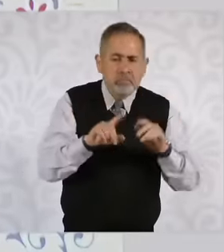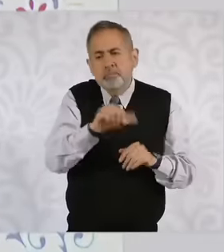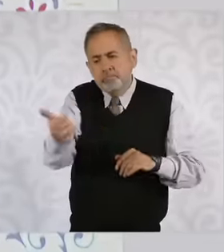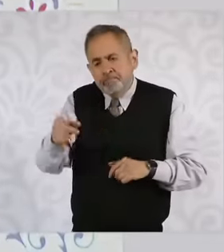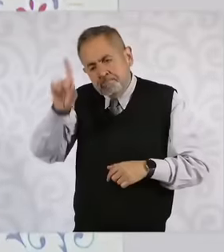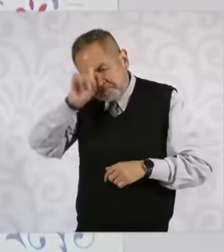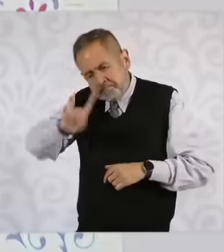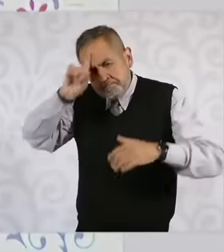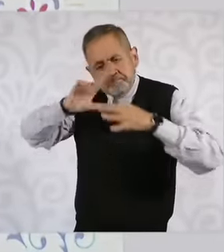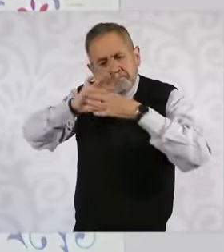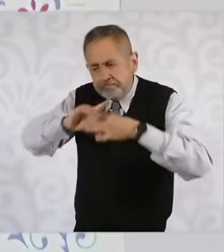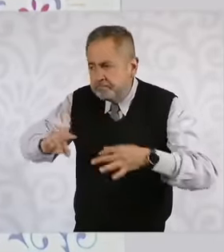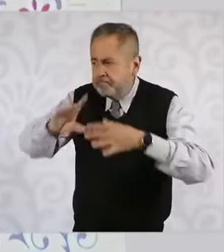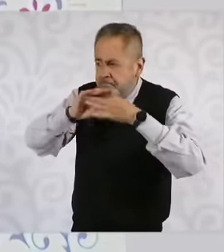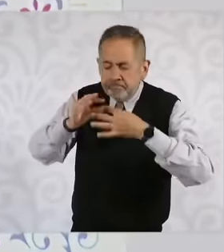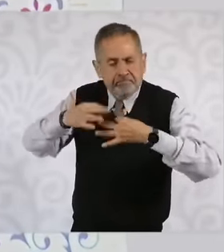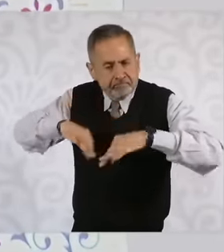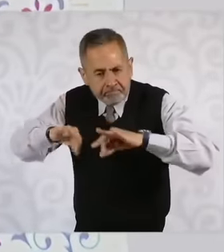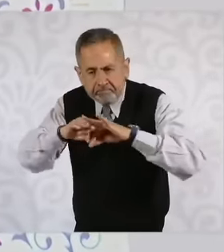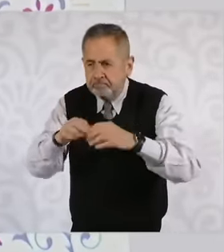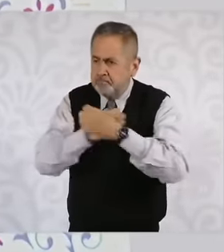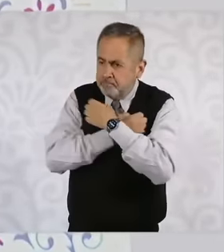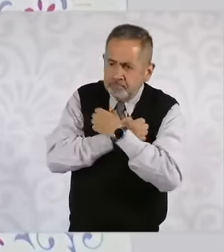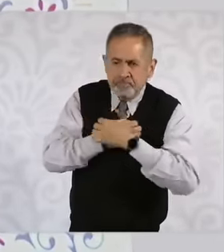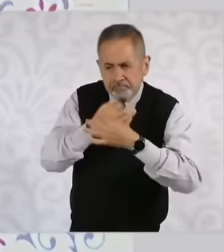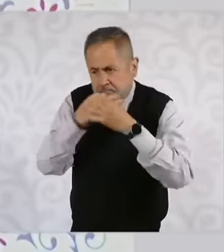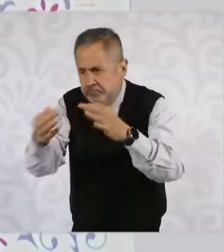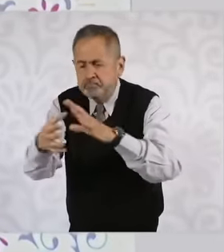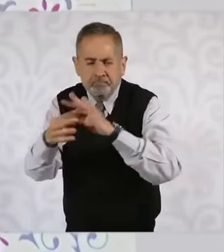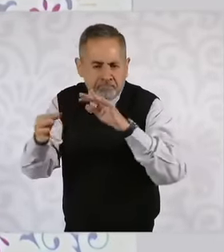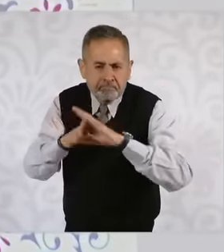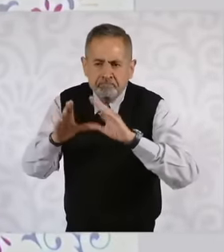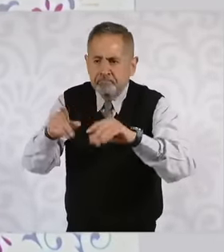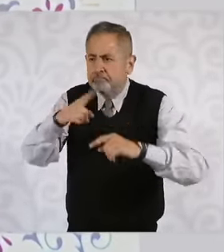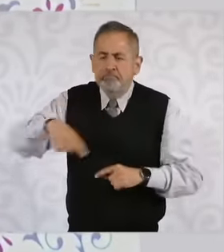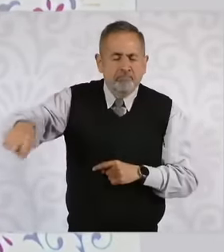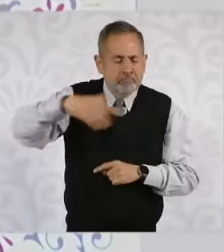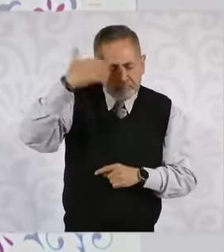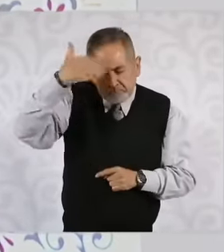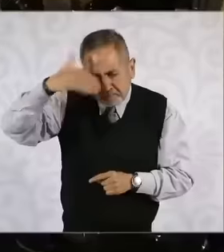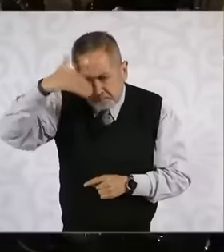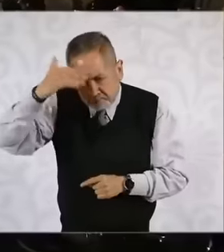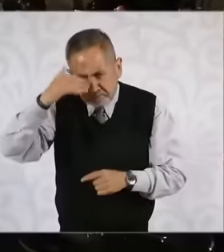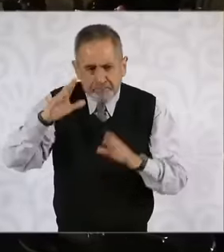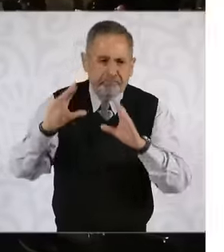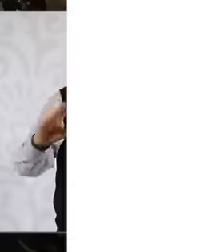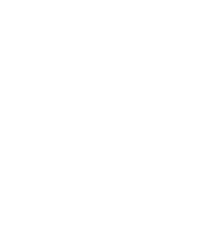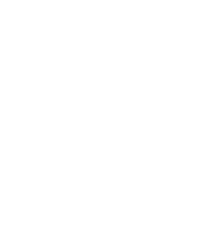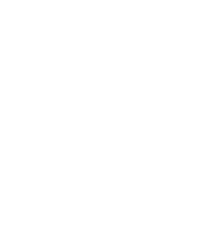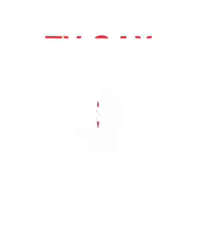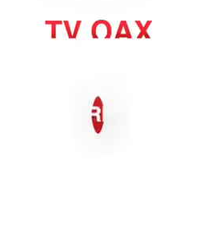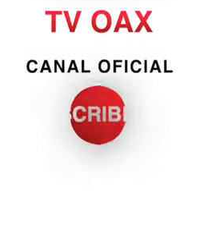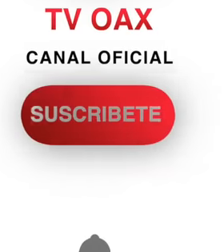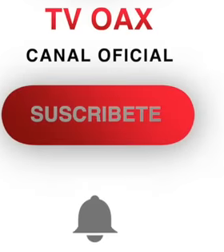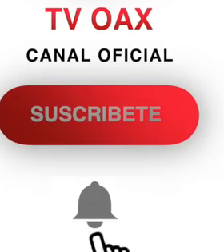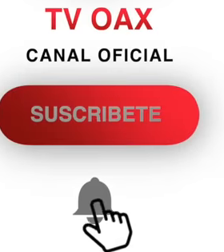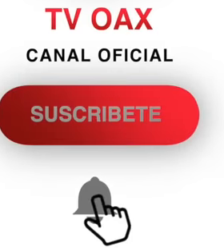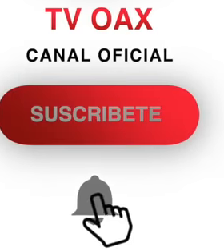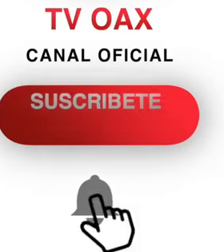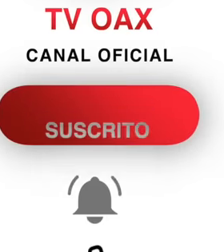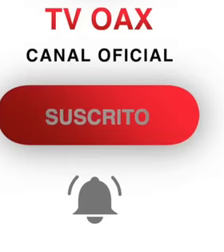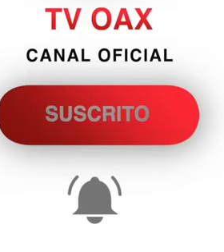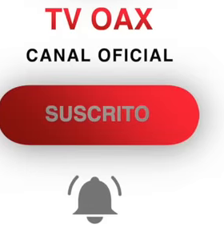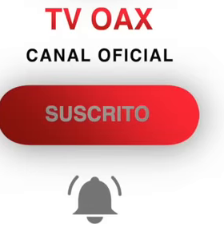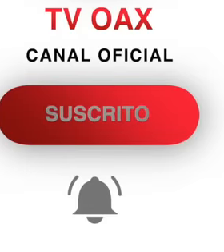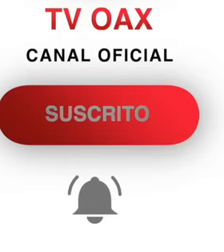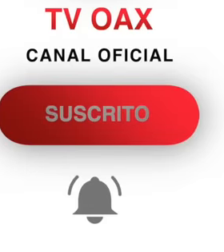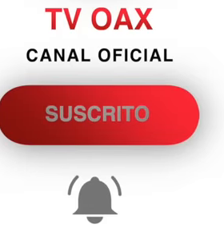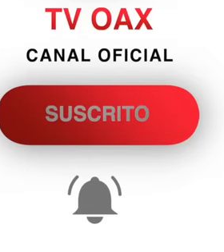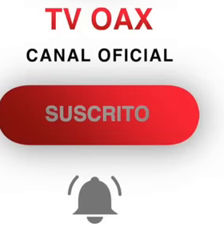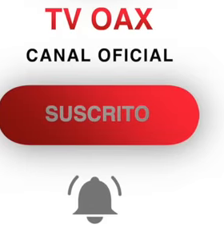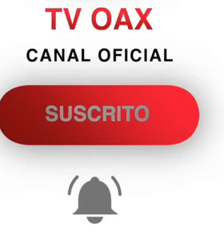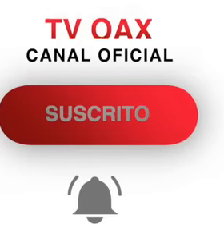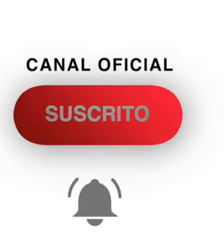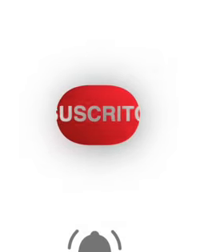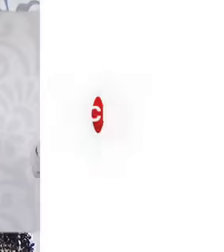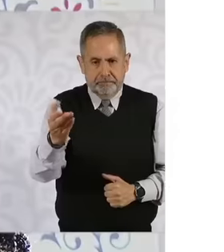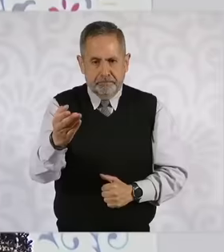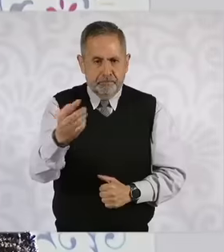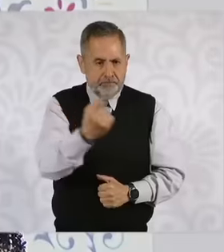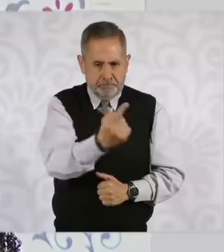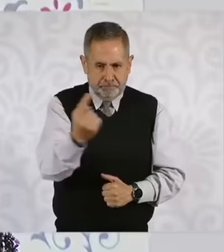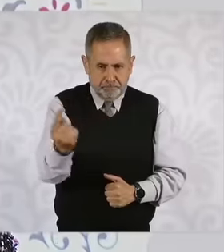another part of community social education that is very important, thank you, here we go one by one,